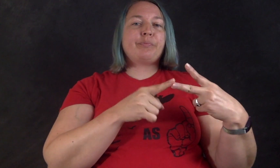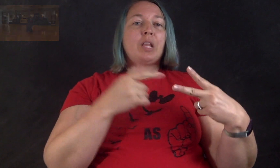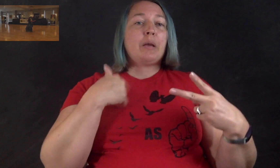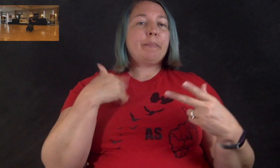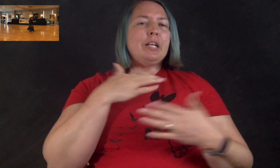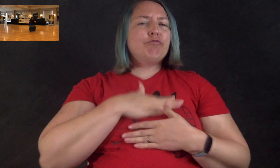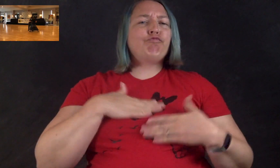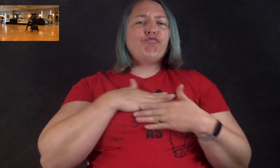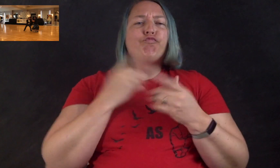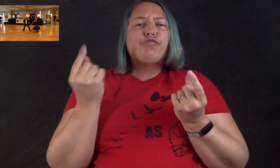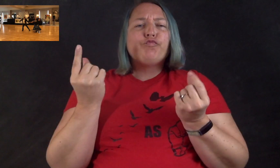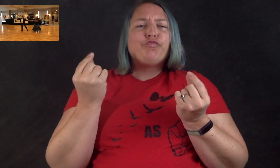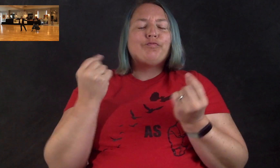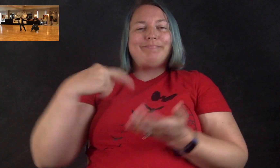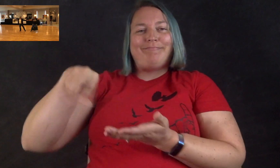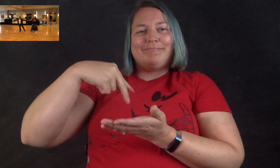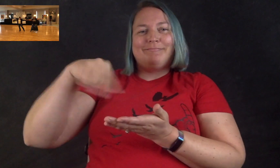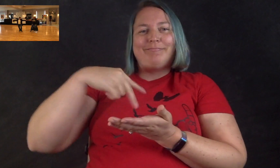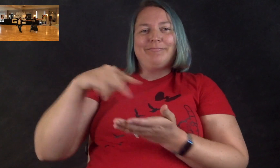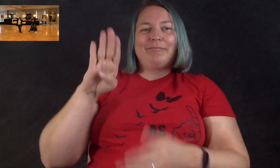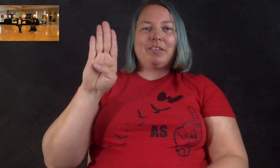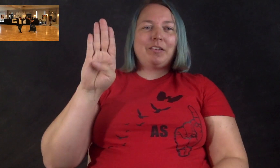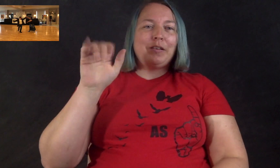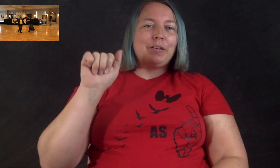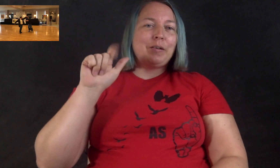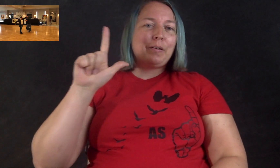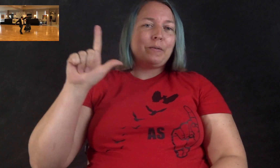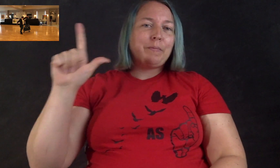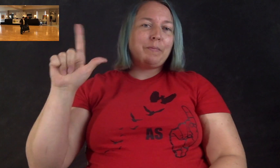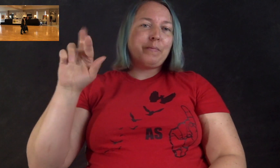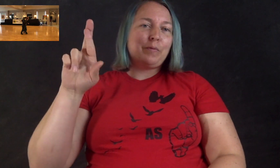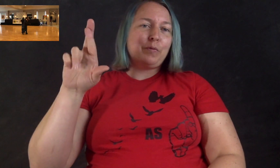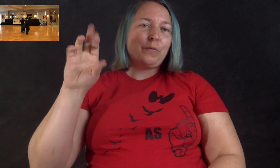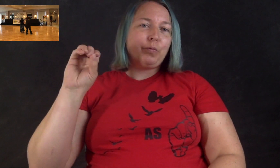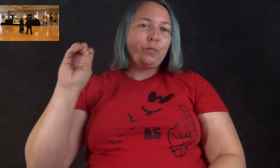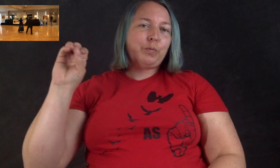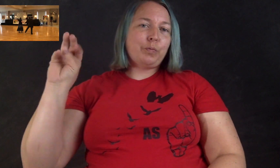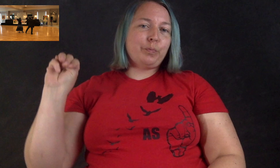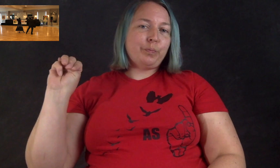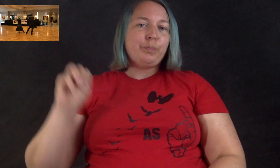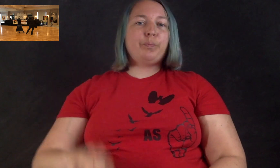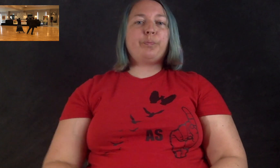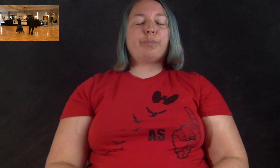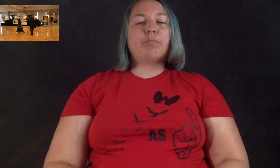I enjoy doing ballroom dancing.